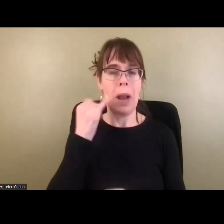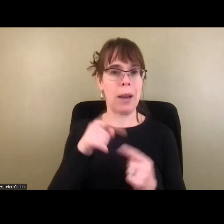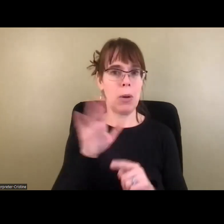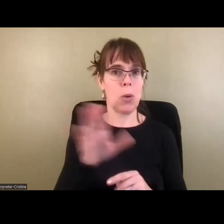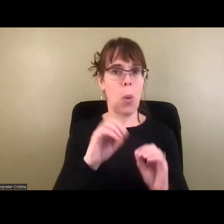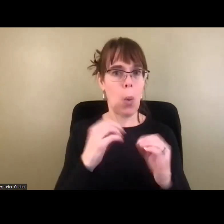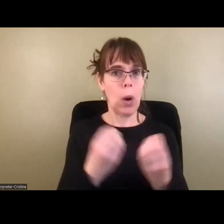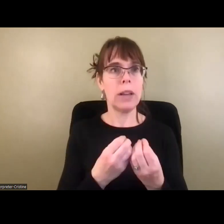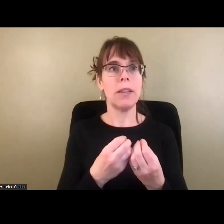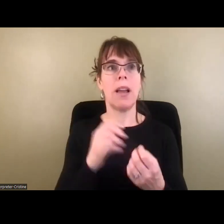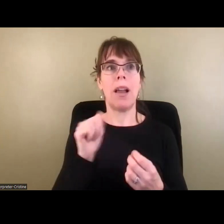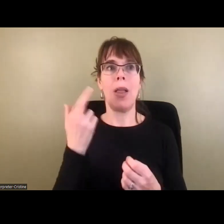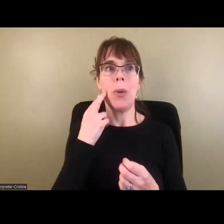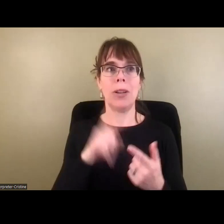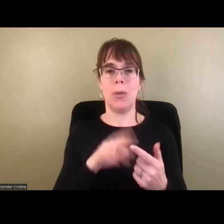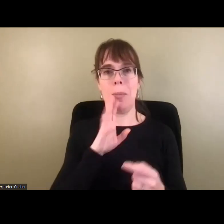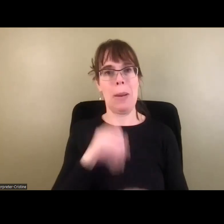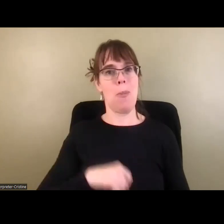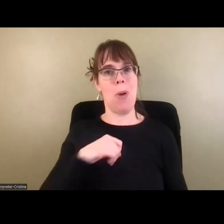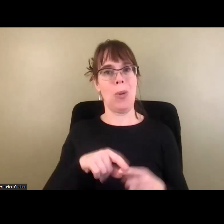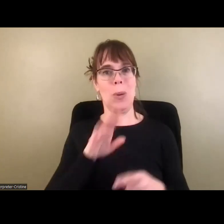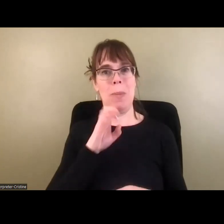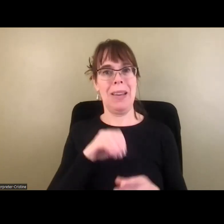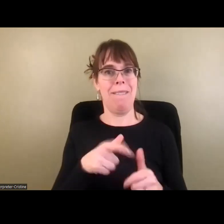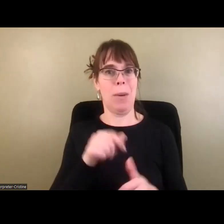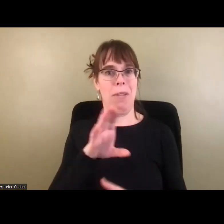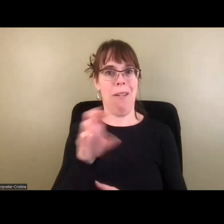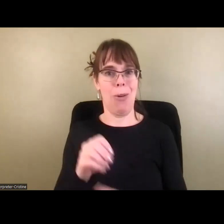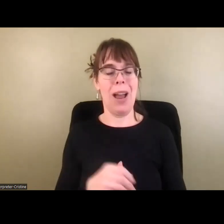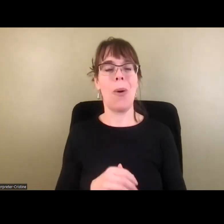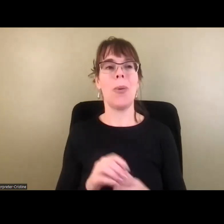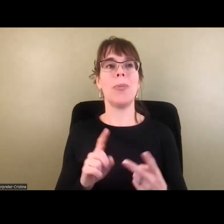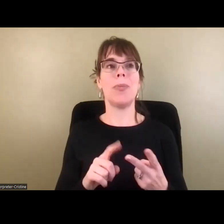reason to be a proud Coloradan.' And then also question from Nancy,